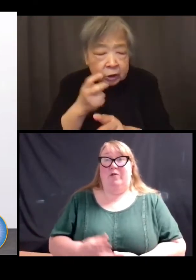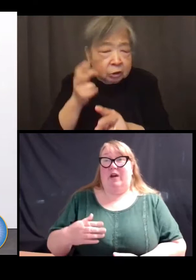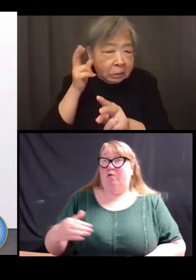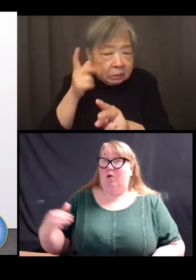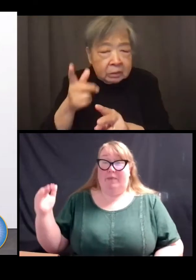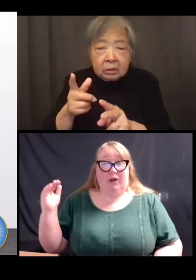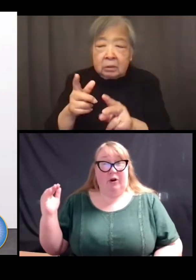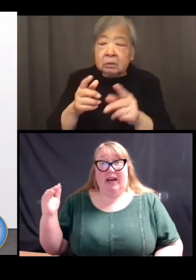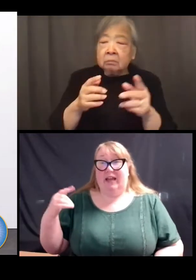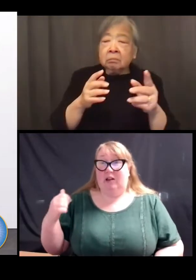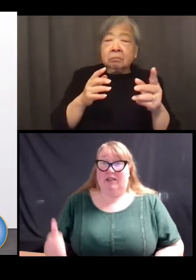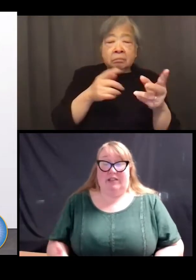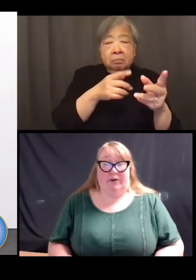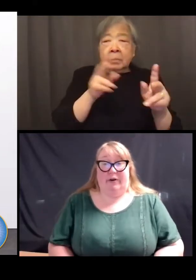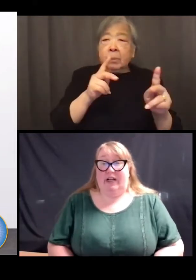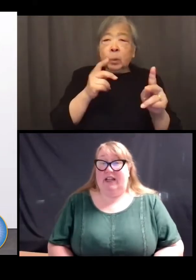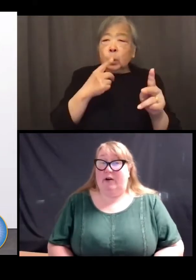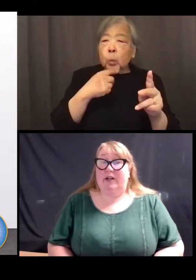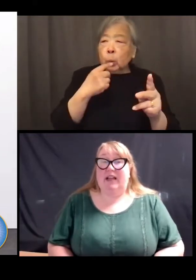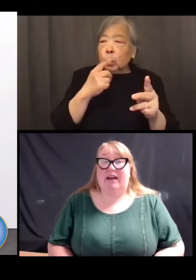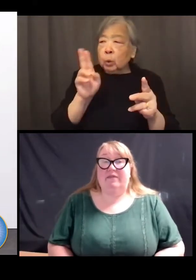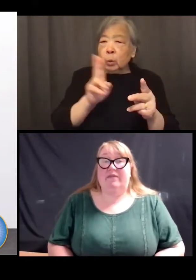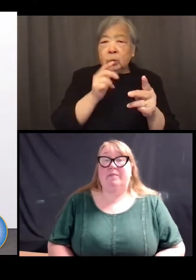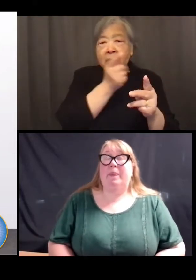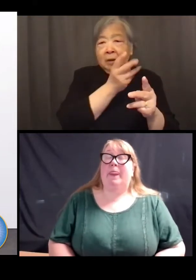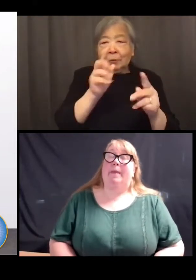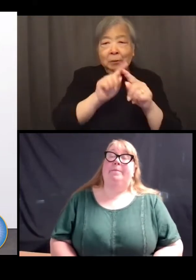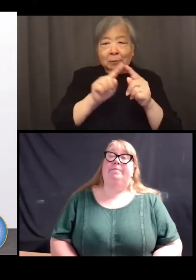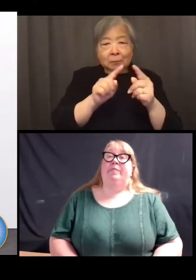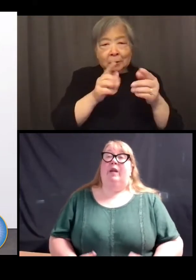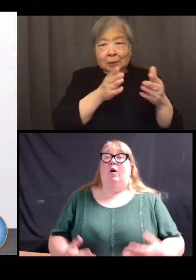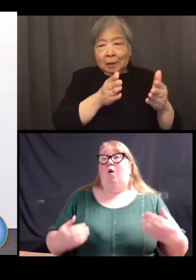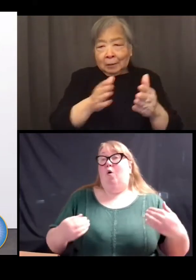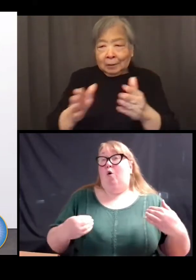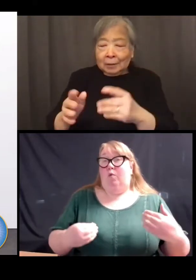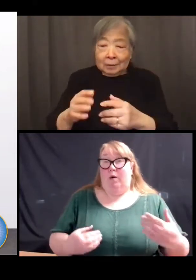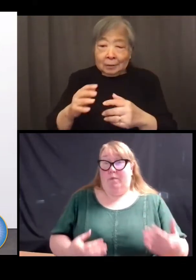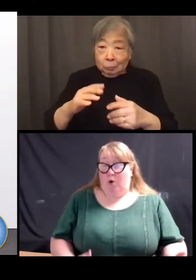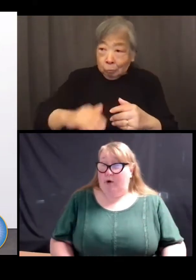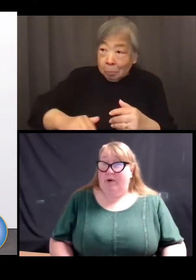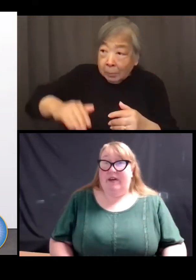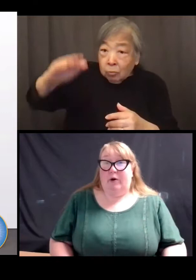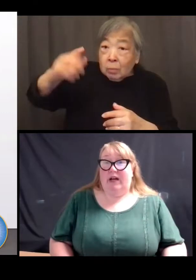whether they grew up hearing and loss their hearing later in life or were born with hearing